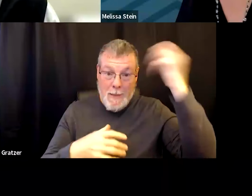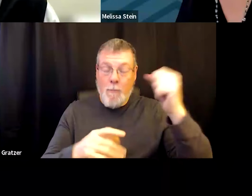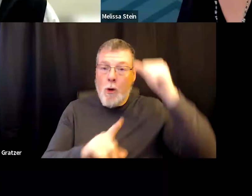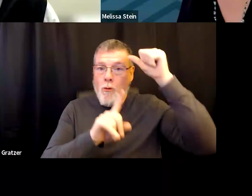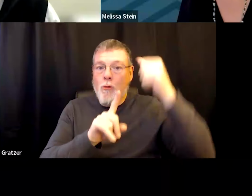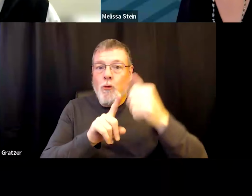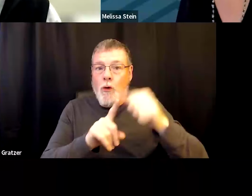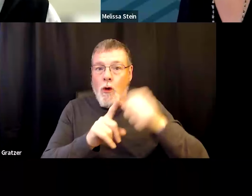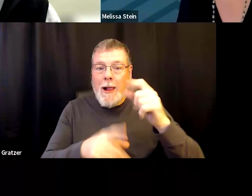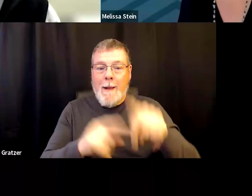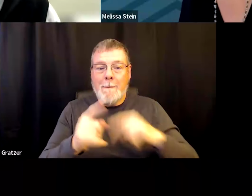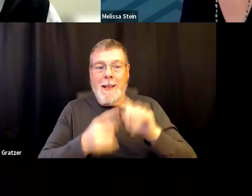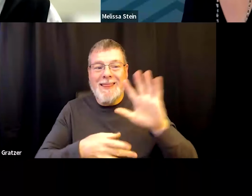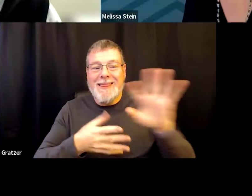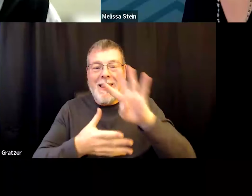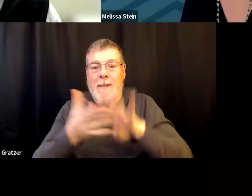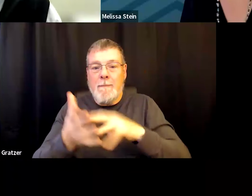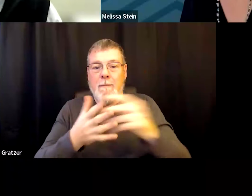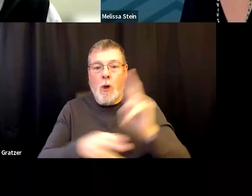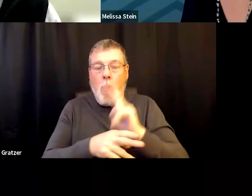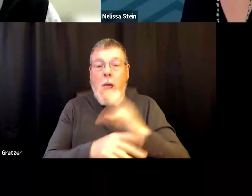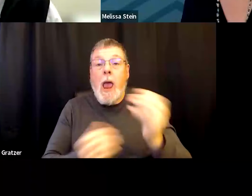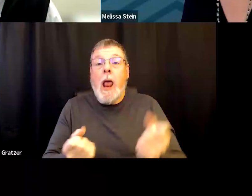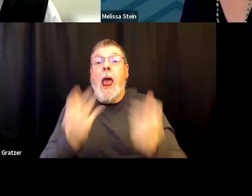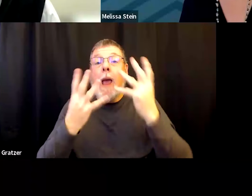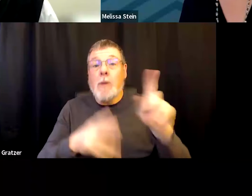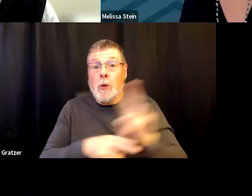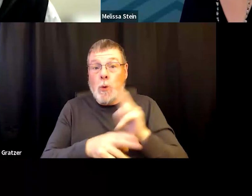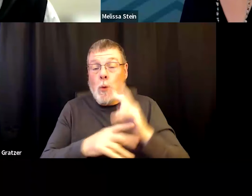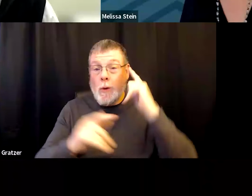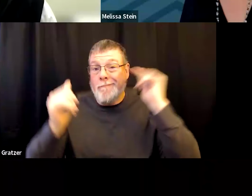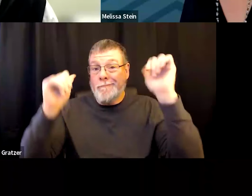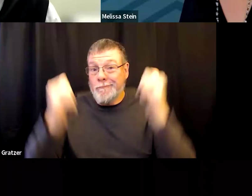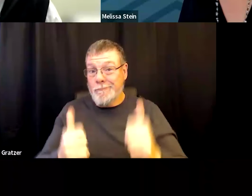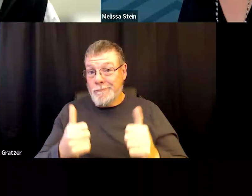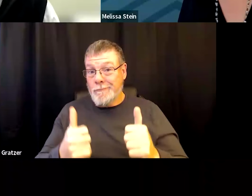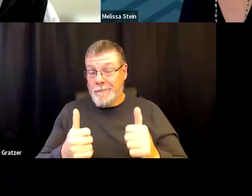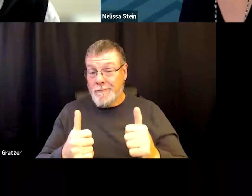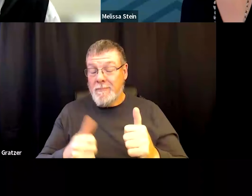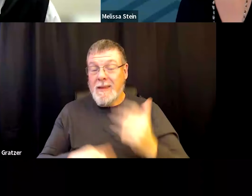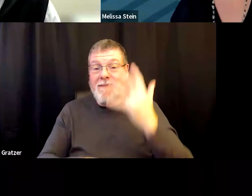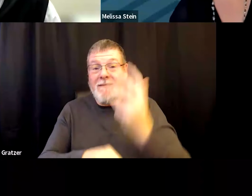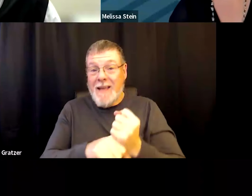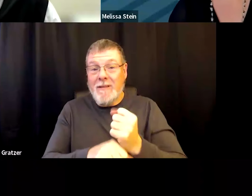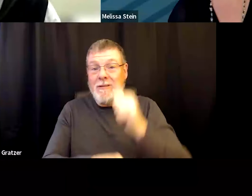about their patterns of use and how much they used may have kind of decayed over time if they have a five or 10 year sentence for example.